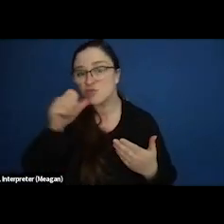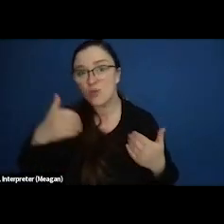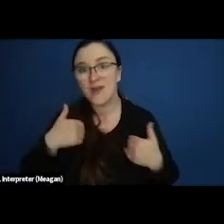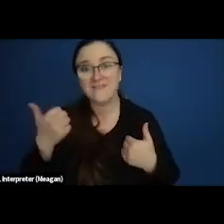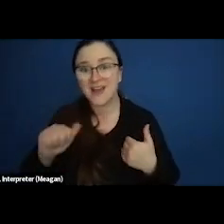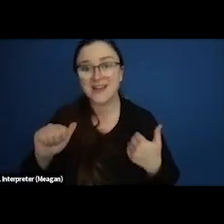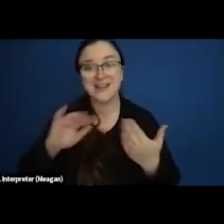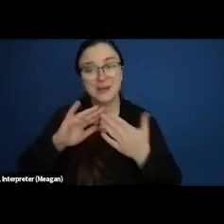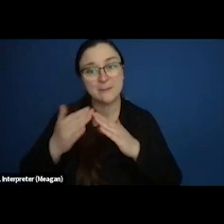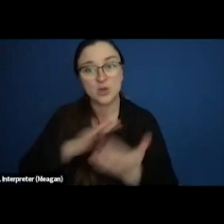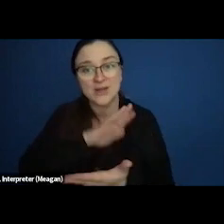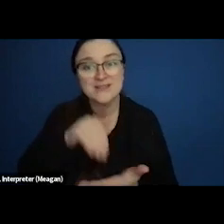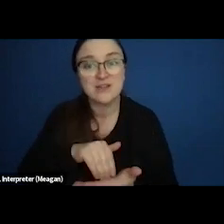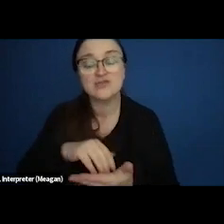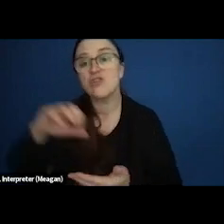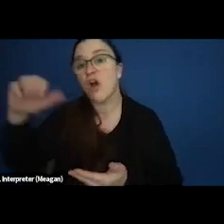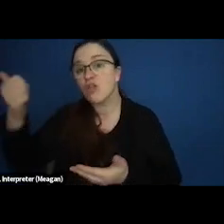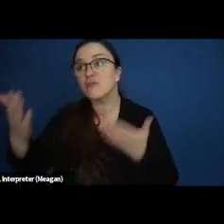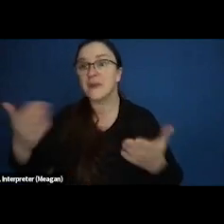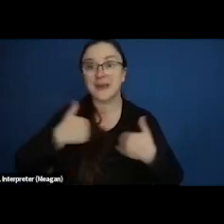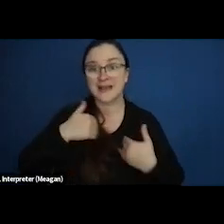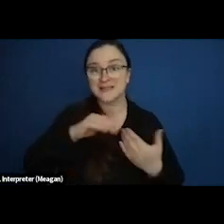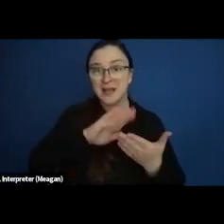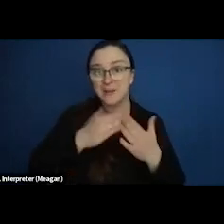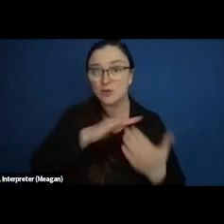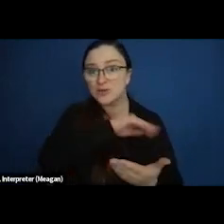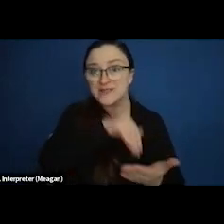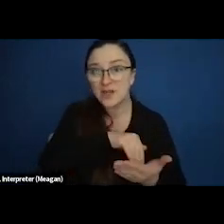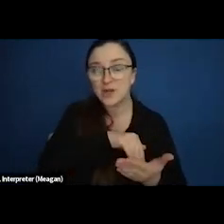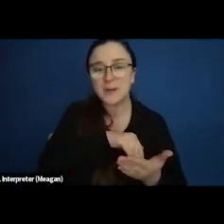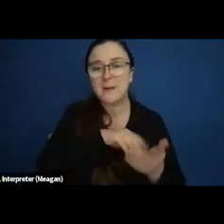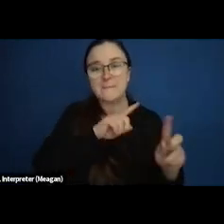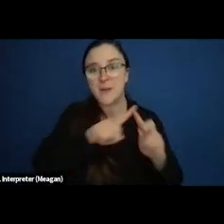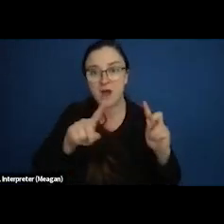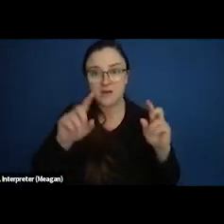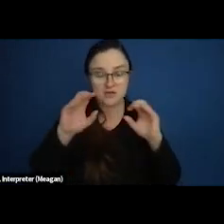Another area may have a community center, but no people in another area